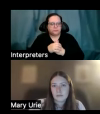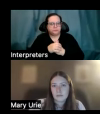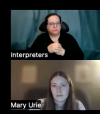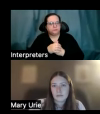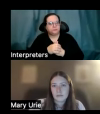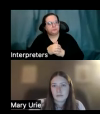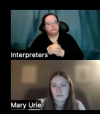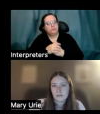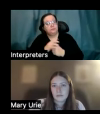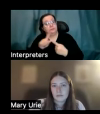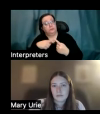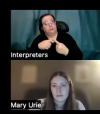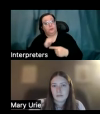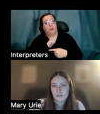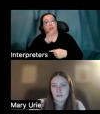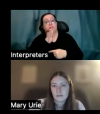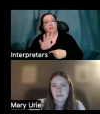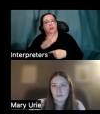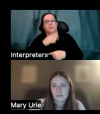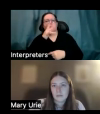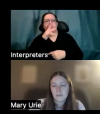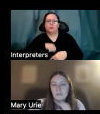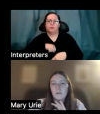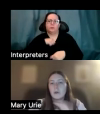When I was five, my mother proudly pushed my wheelchair to a